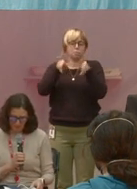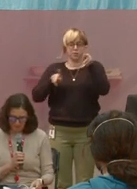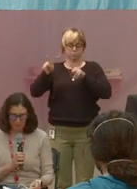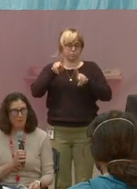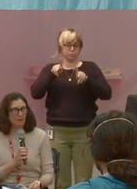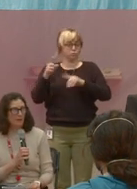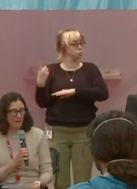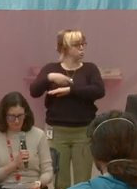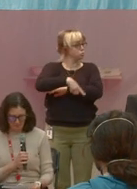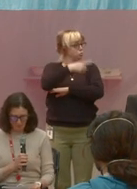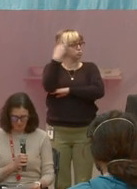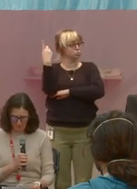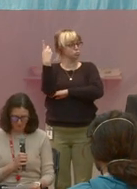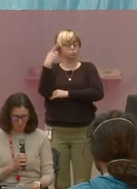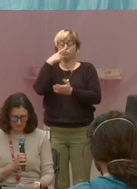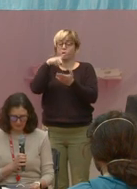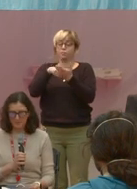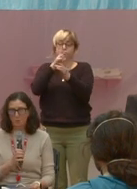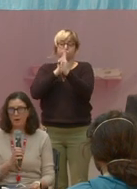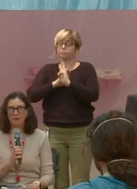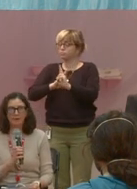Today, we recognize and honor the Willamette Tumwater,